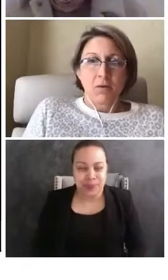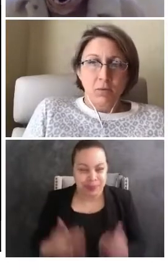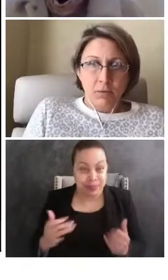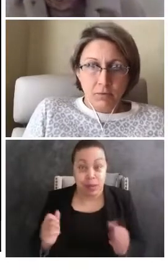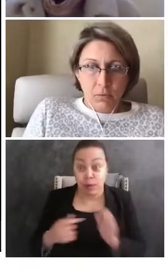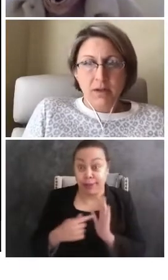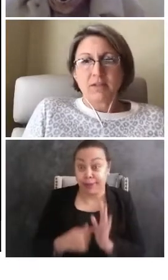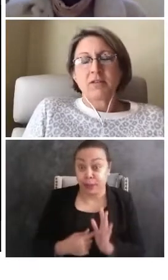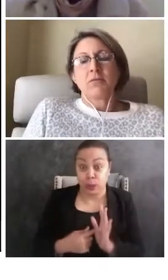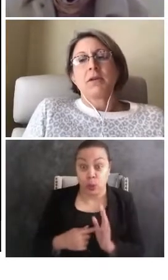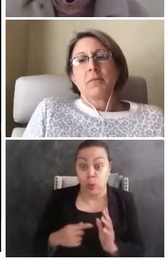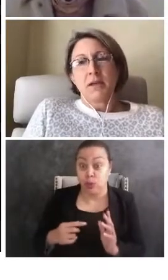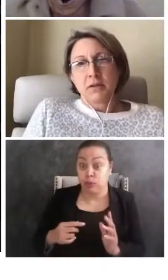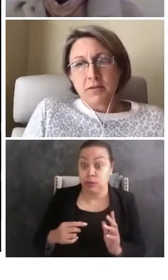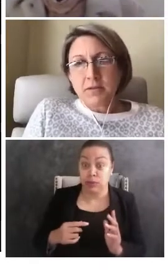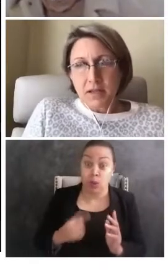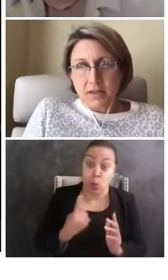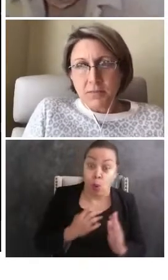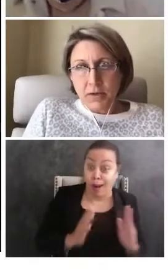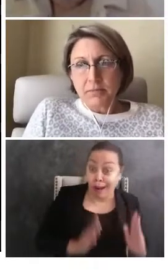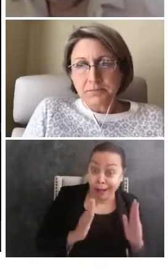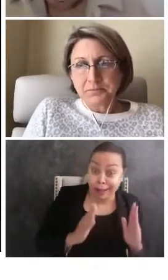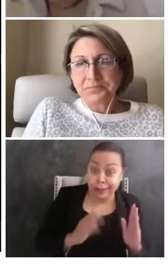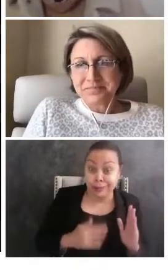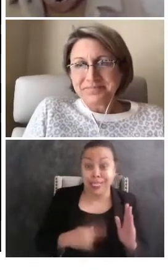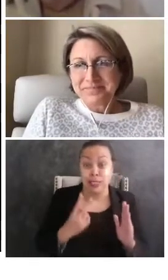Jeffrey: All right, let's see if you have any questions.